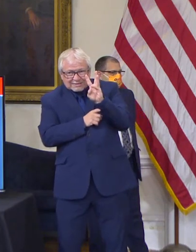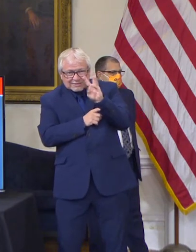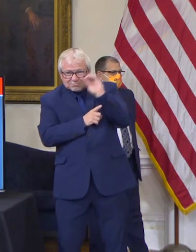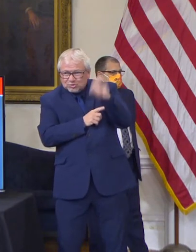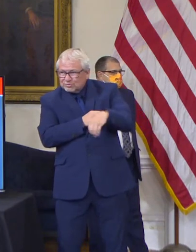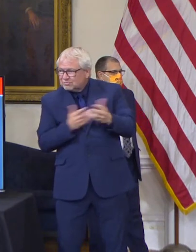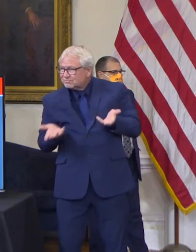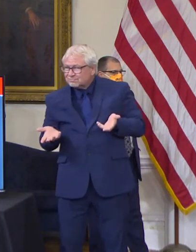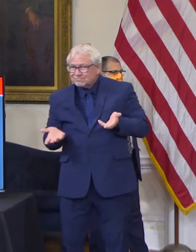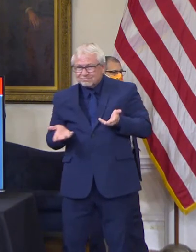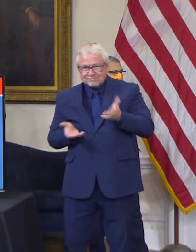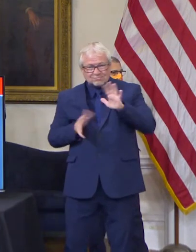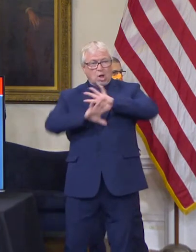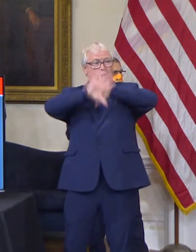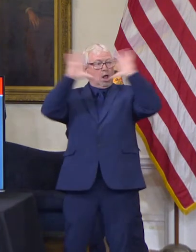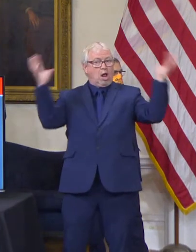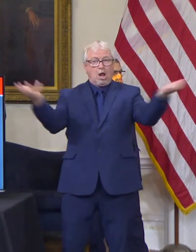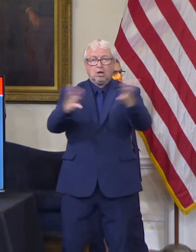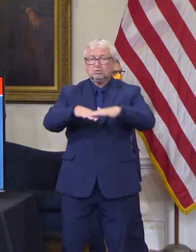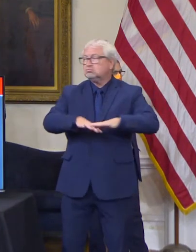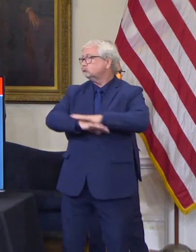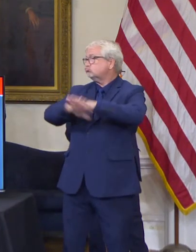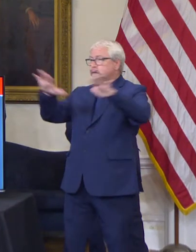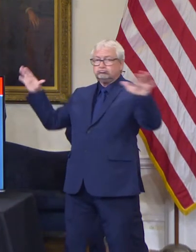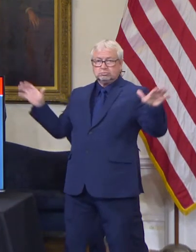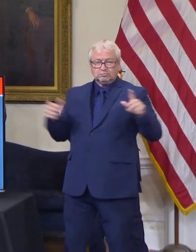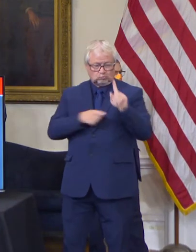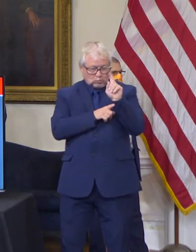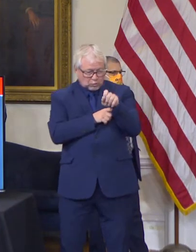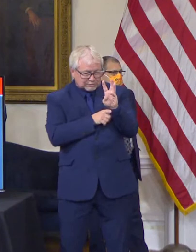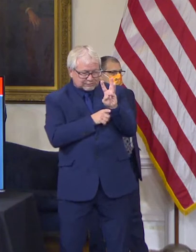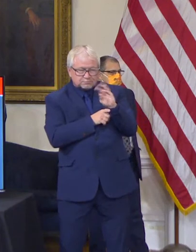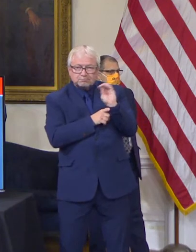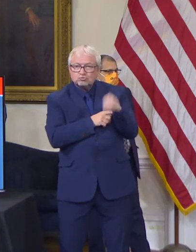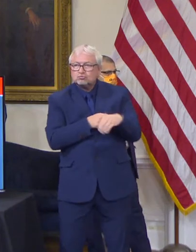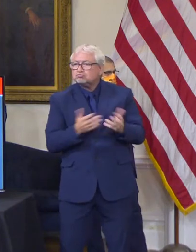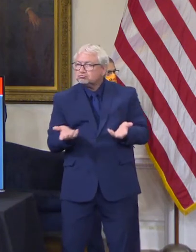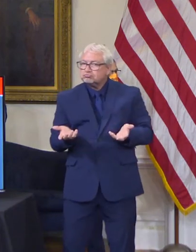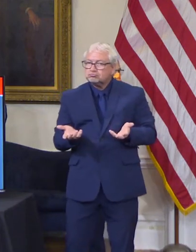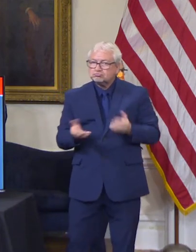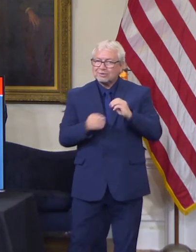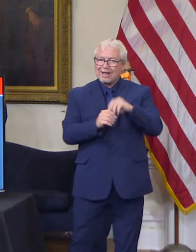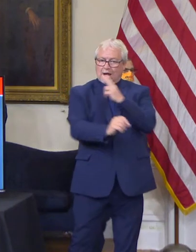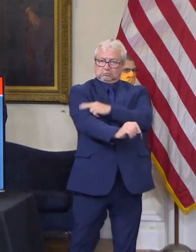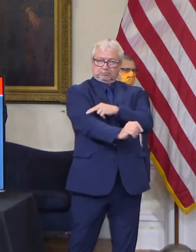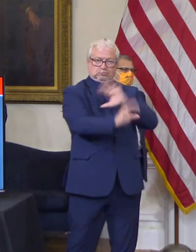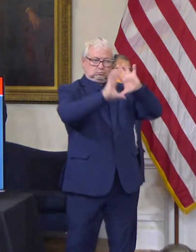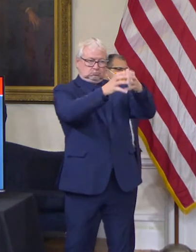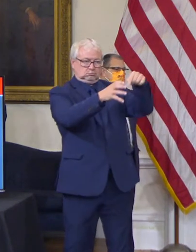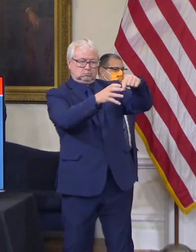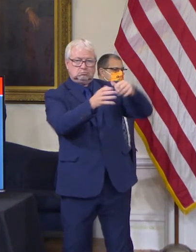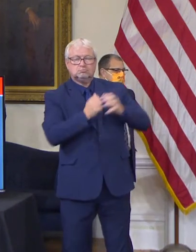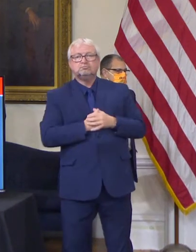mentioned, COVID patients make up just 11 percent of our The most important thick that school systems can do right